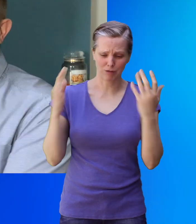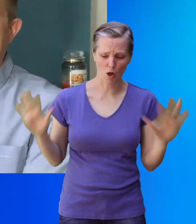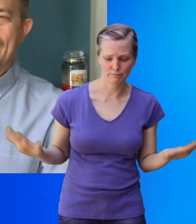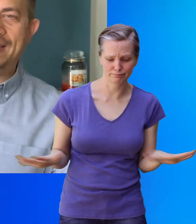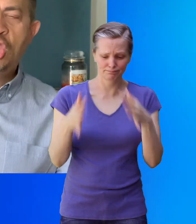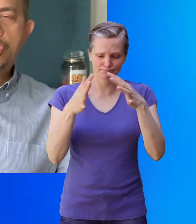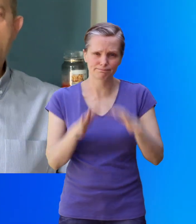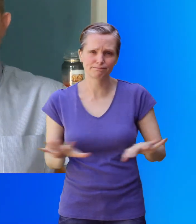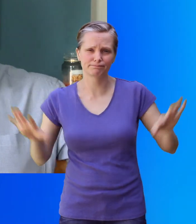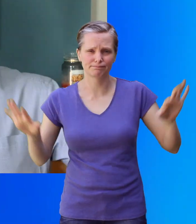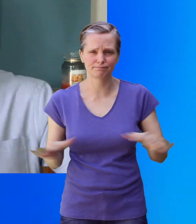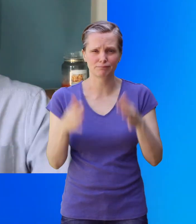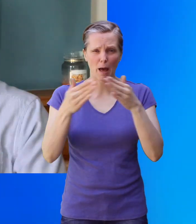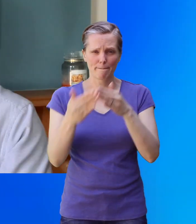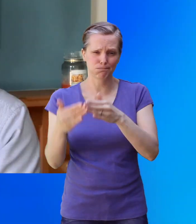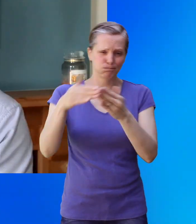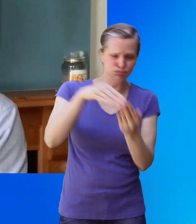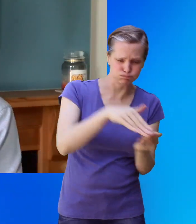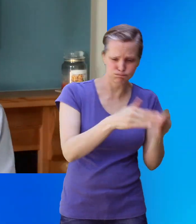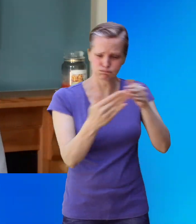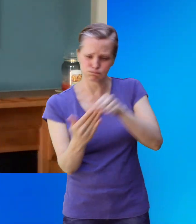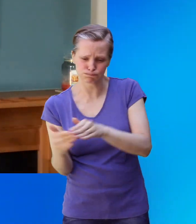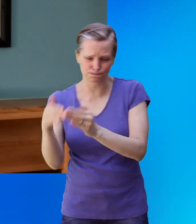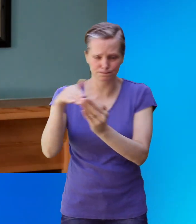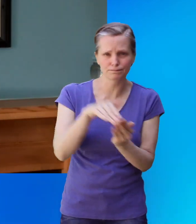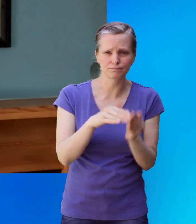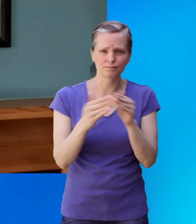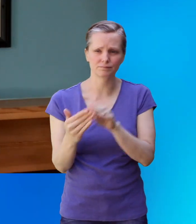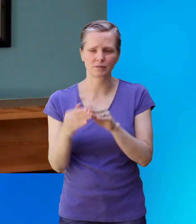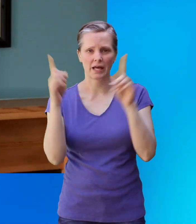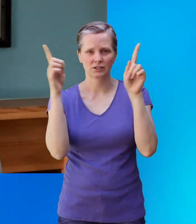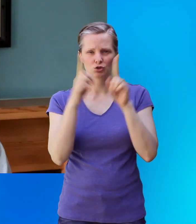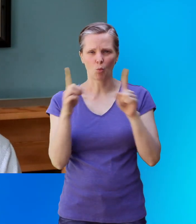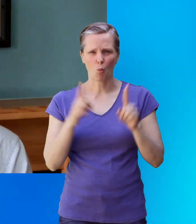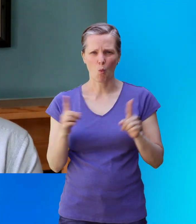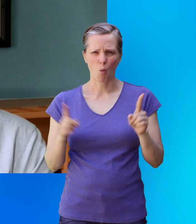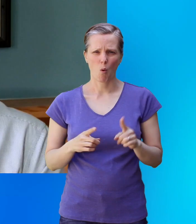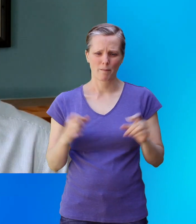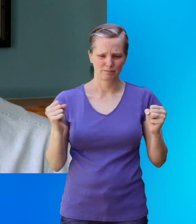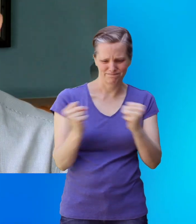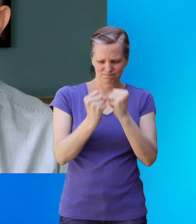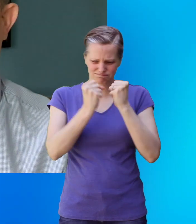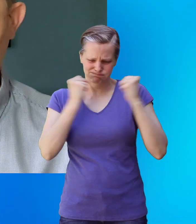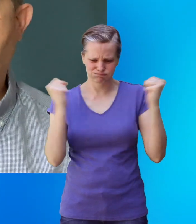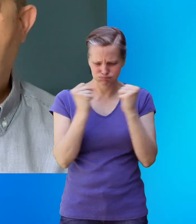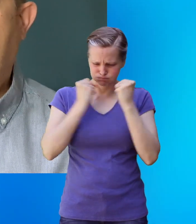beginning to rock the boat around. And the storm got even stronger stronger and